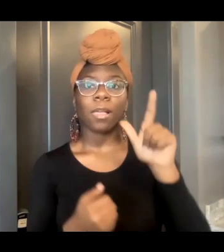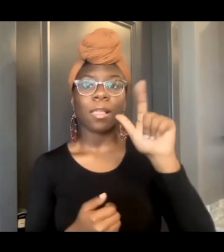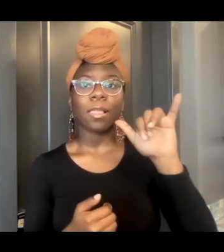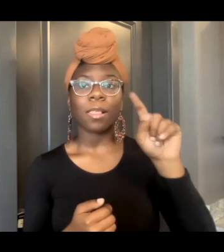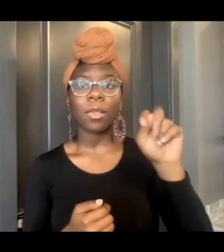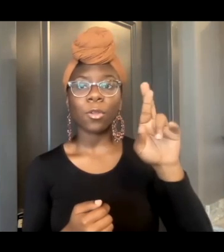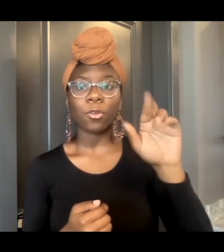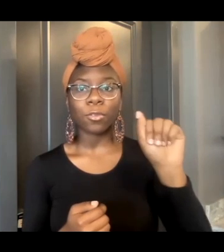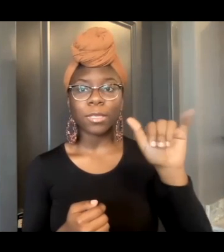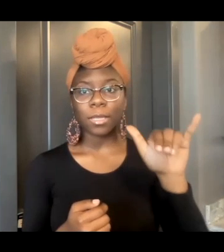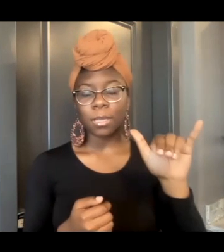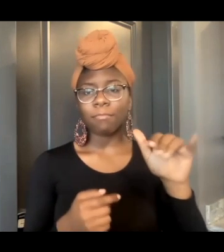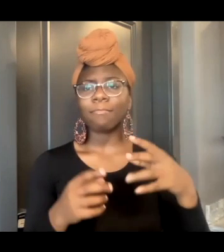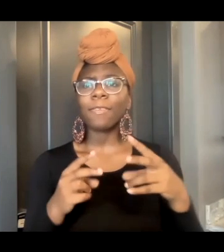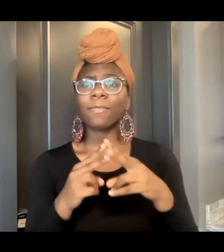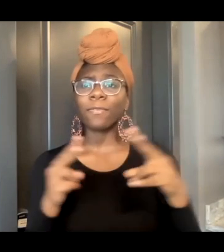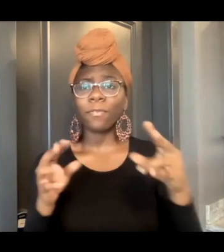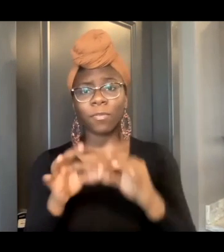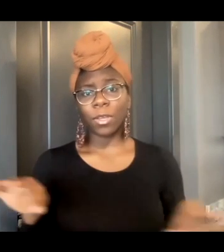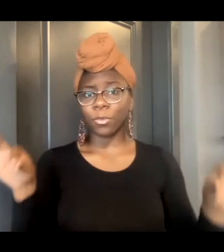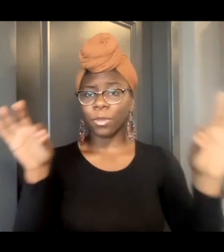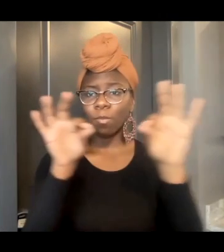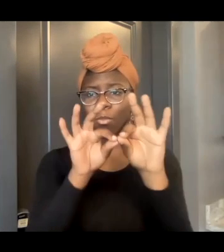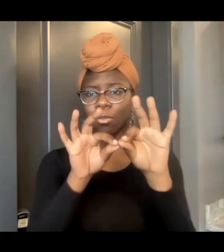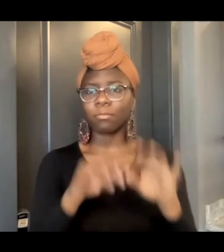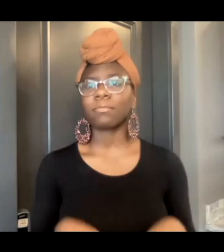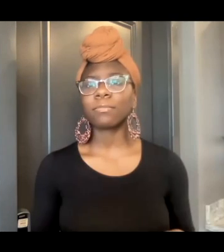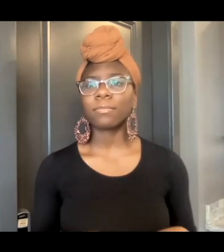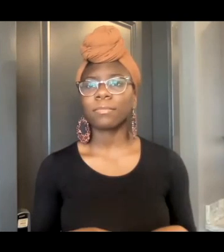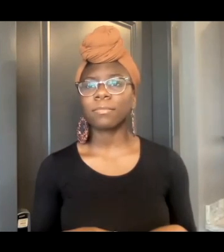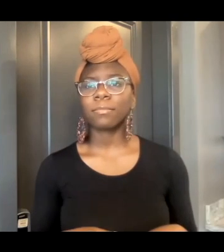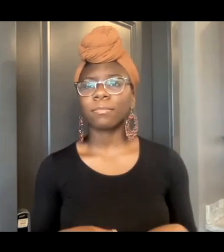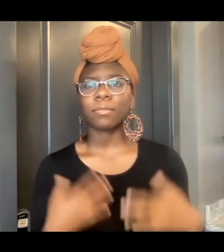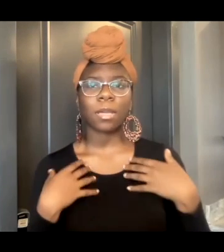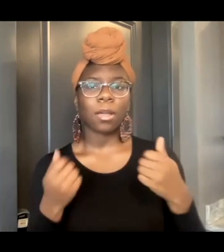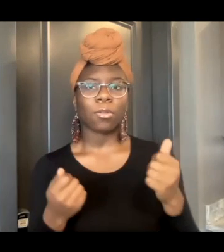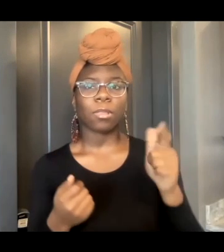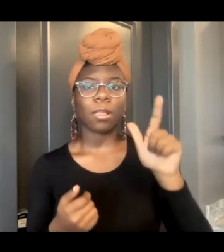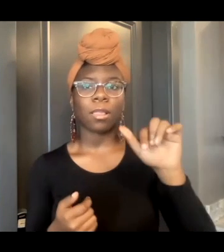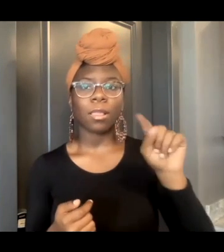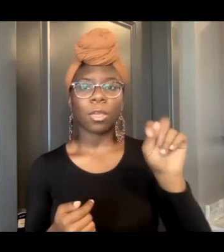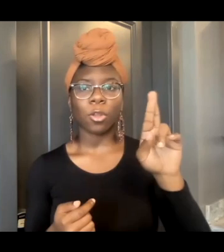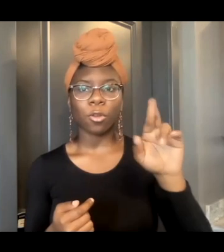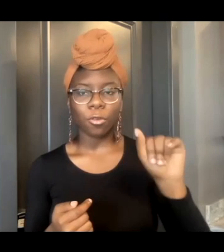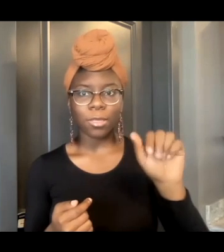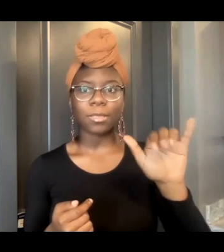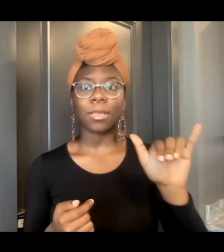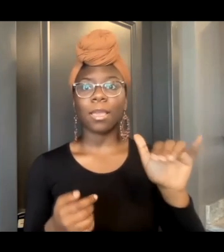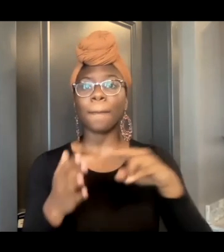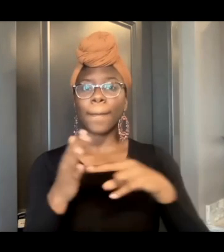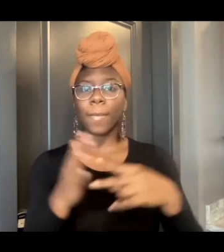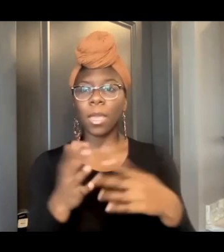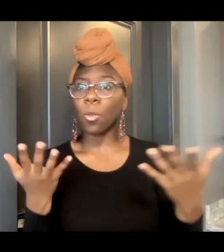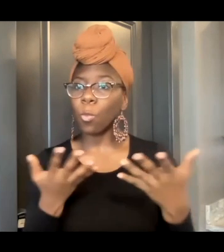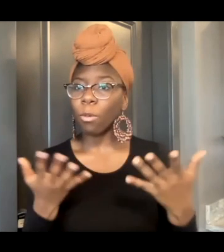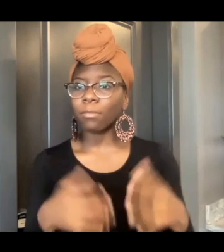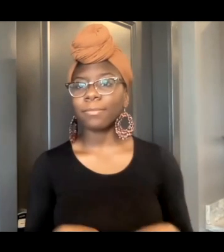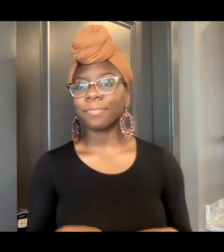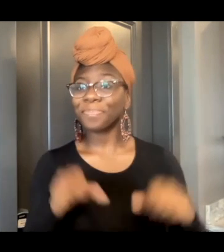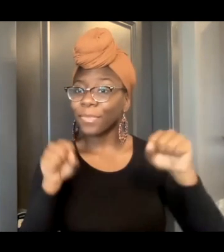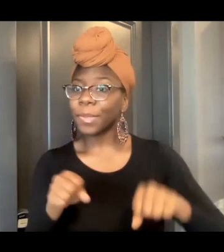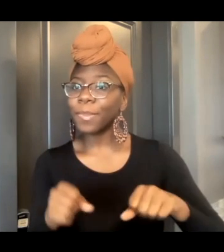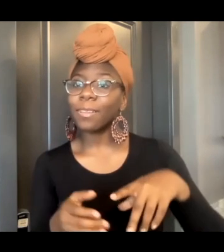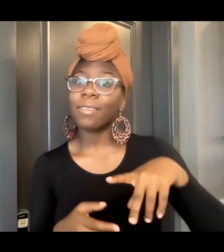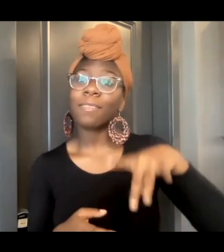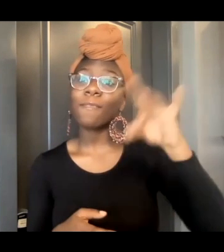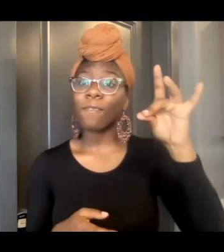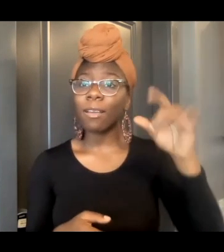Health literacy is very important (especially in a global pandemic). Health literacy means the ability to find,